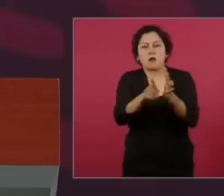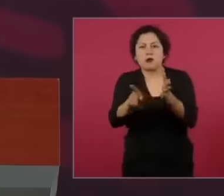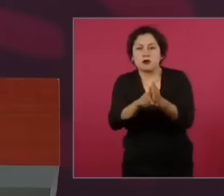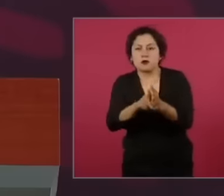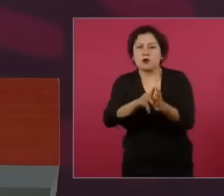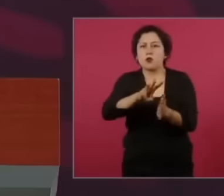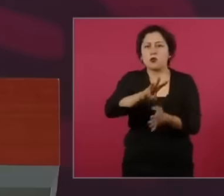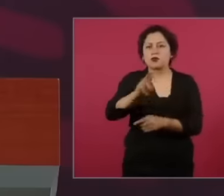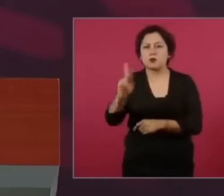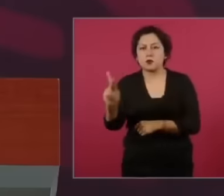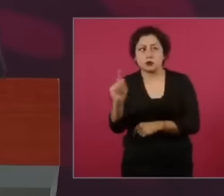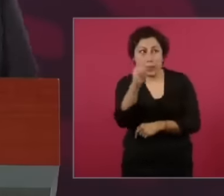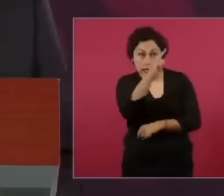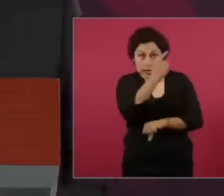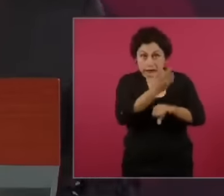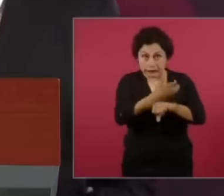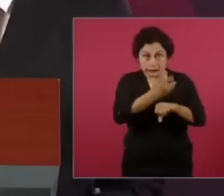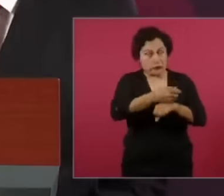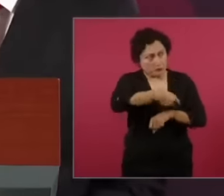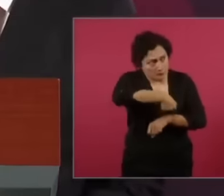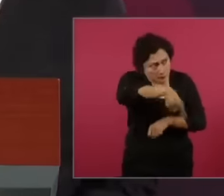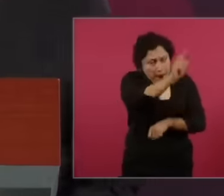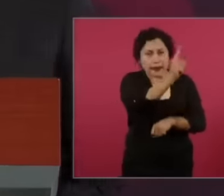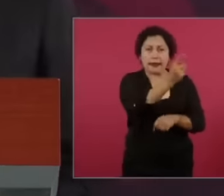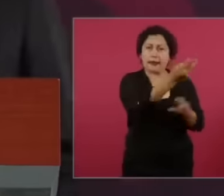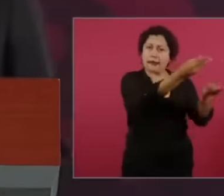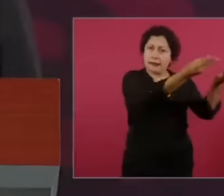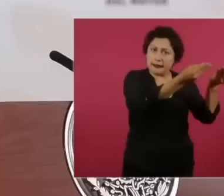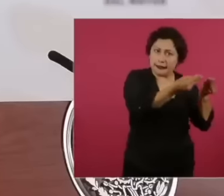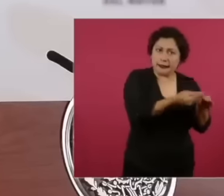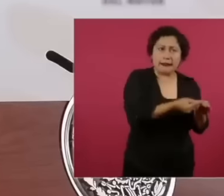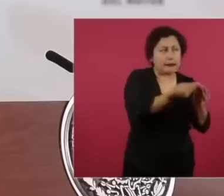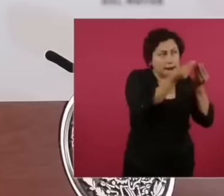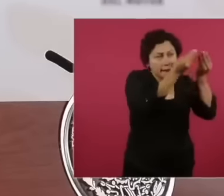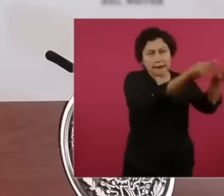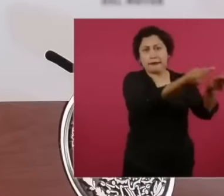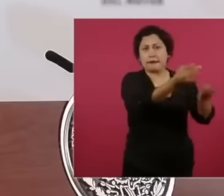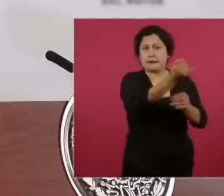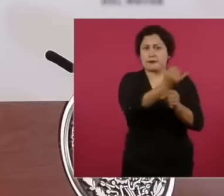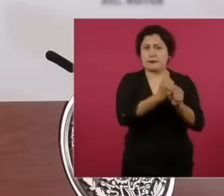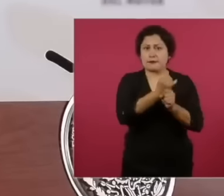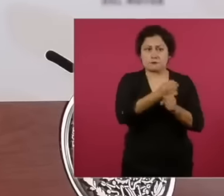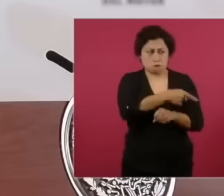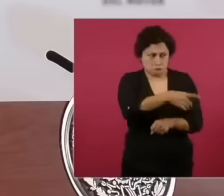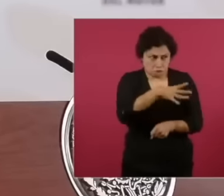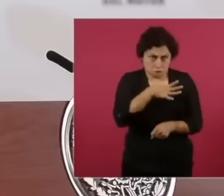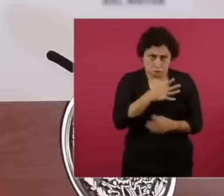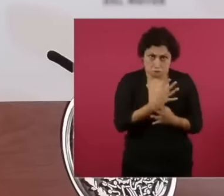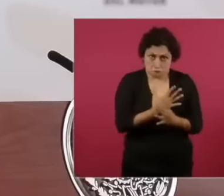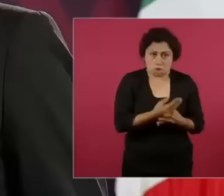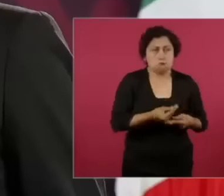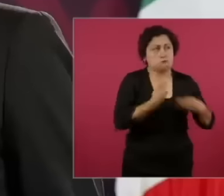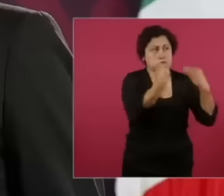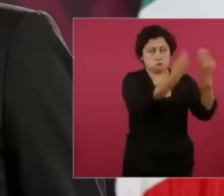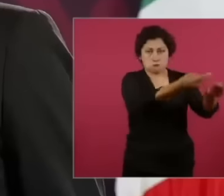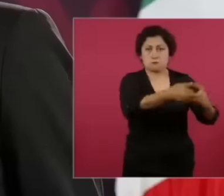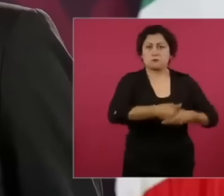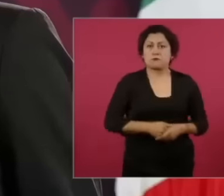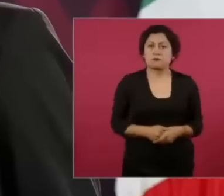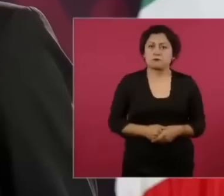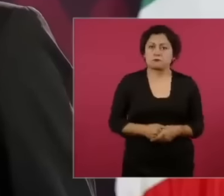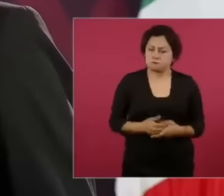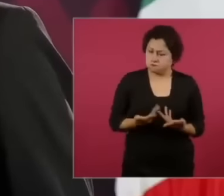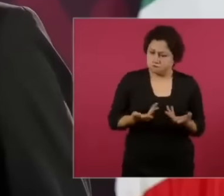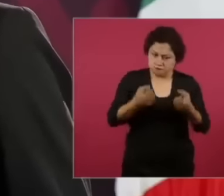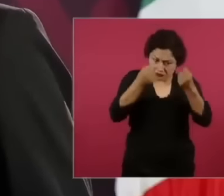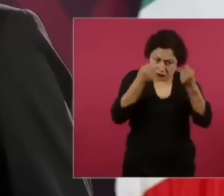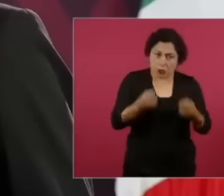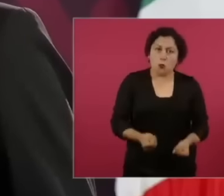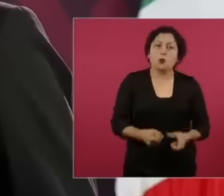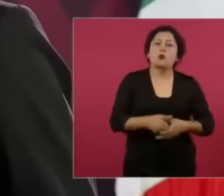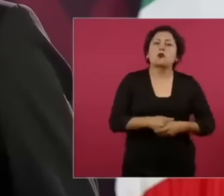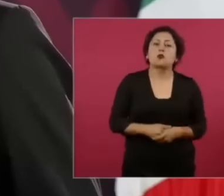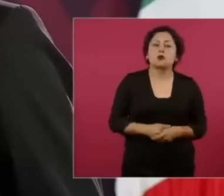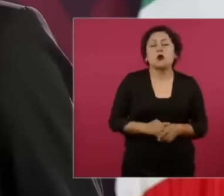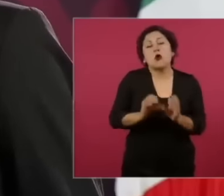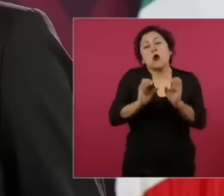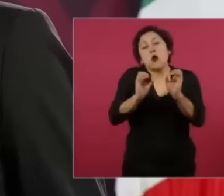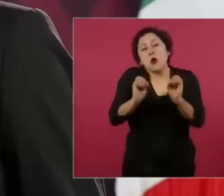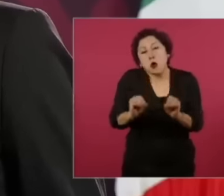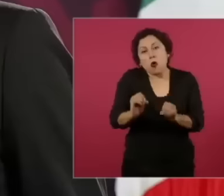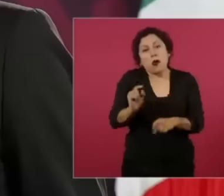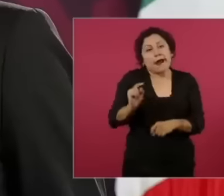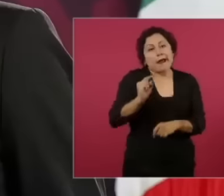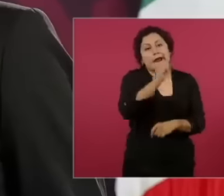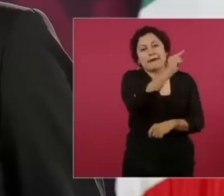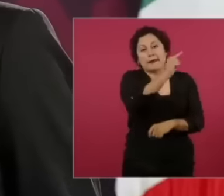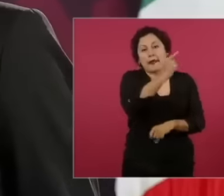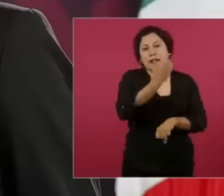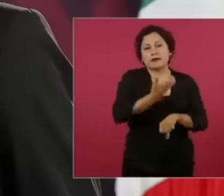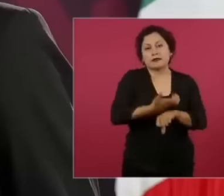that this does not fail, so that he does not fail. this one to go to the state department of the